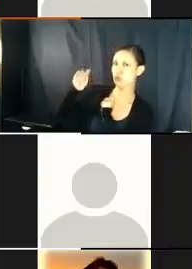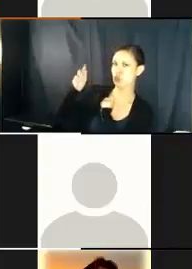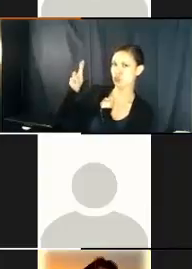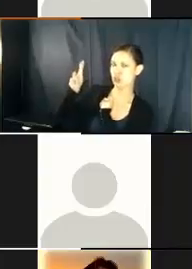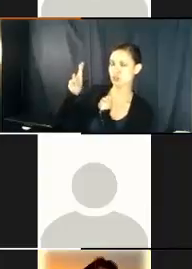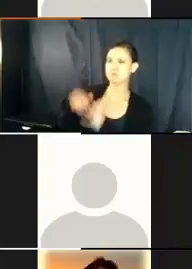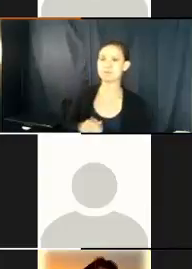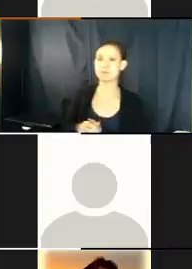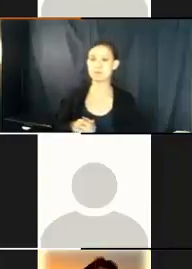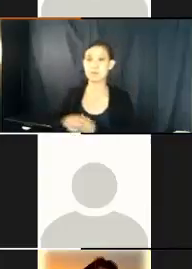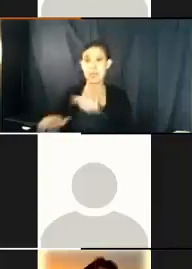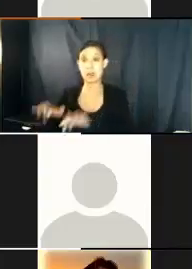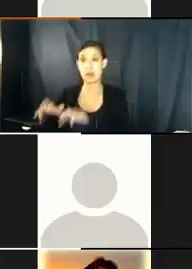Yes it's great for summer as well.